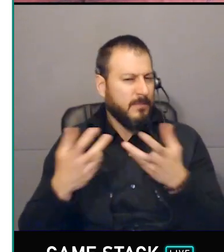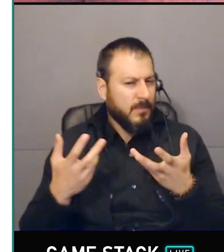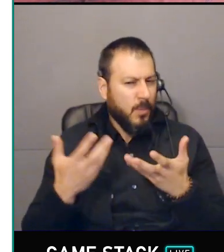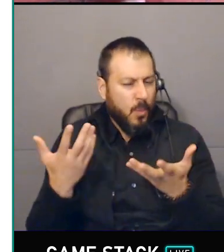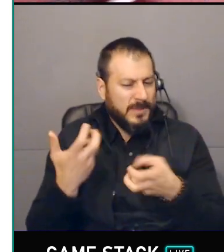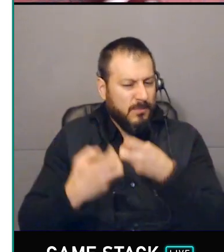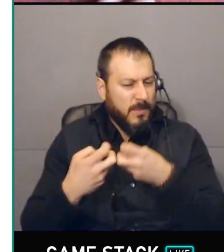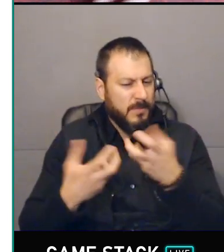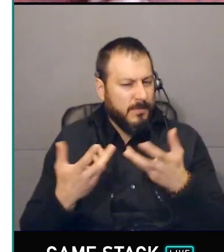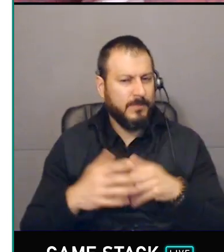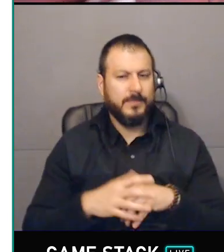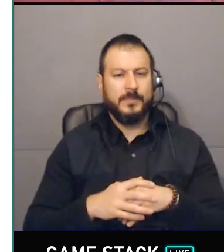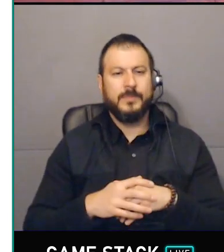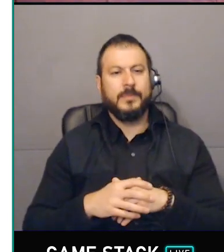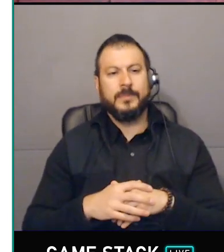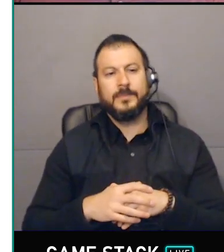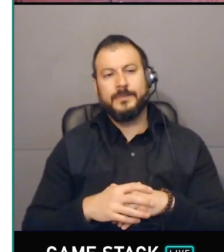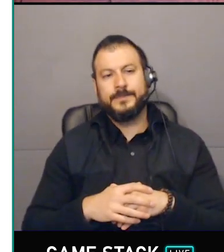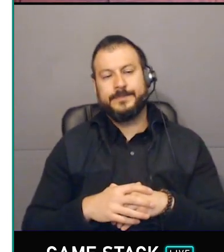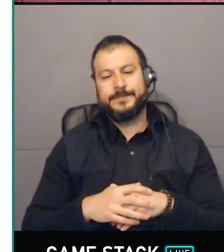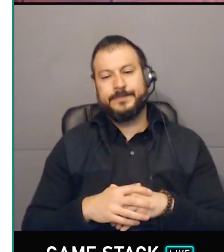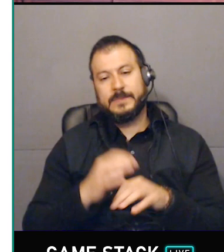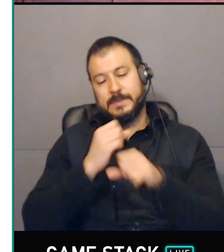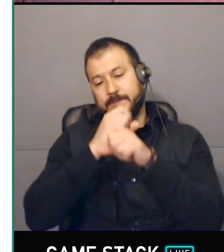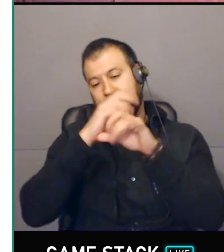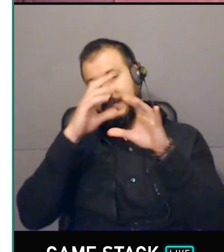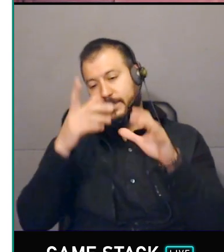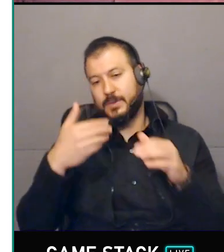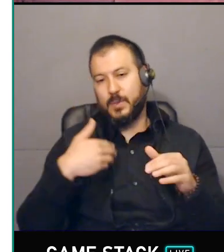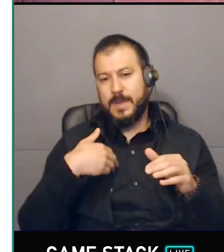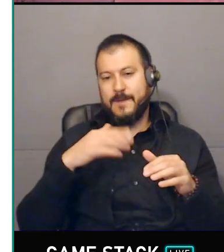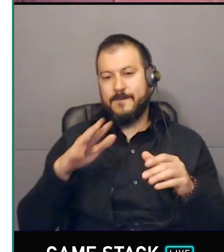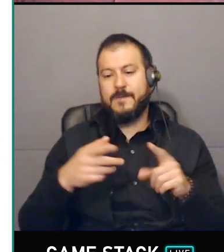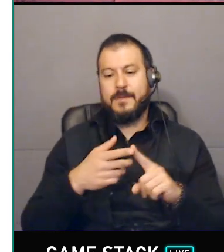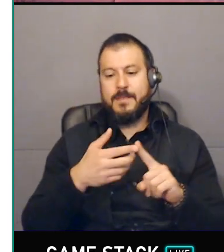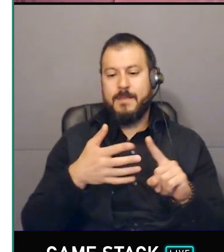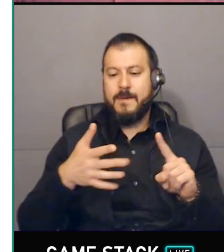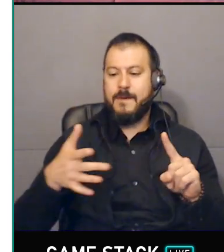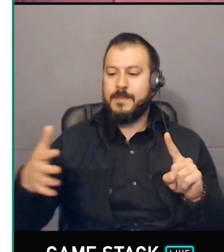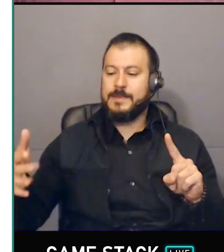What's the problem here? So imagine you have your long list of lights down